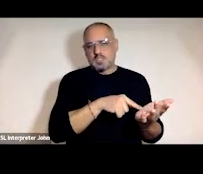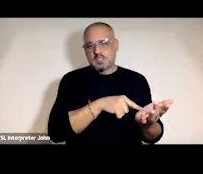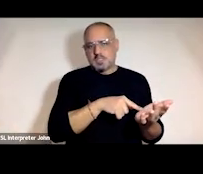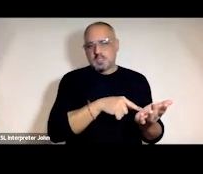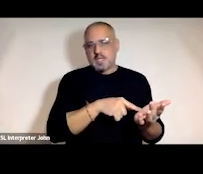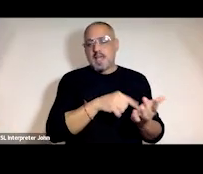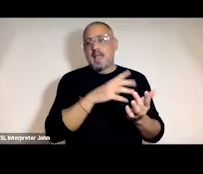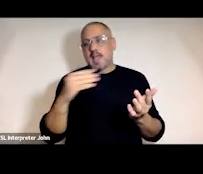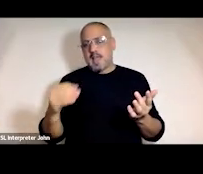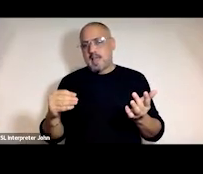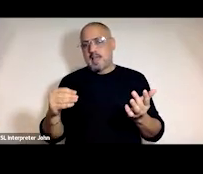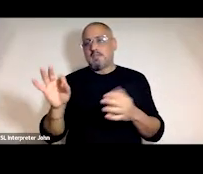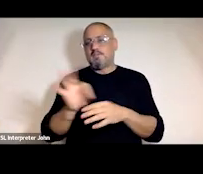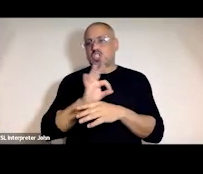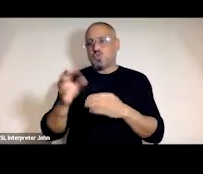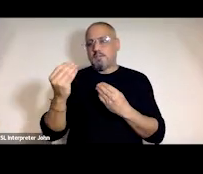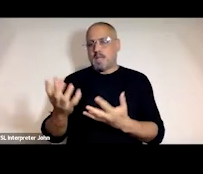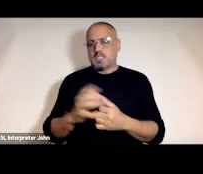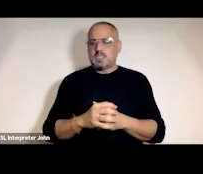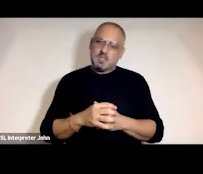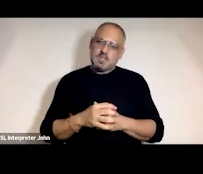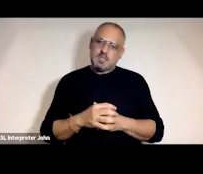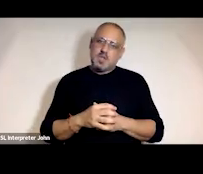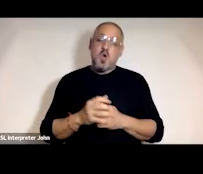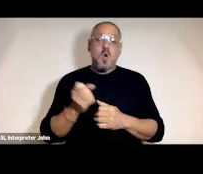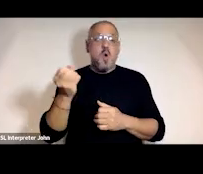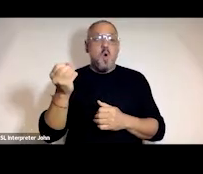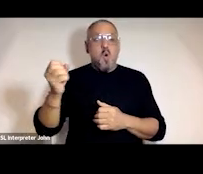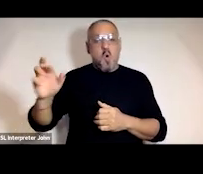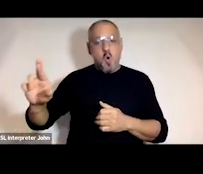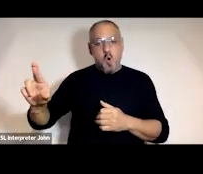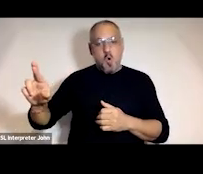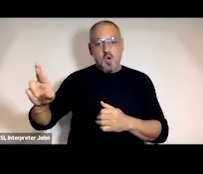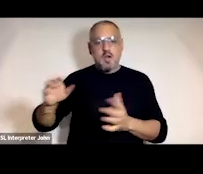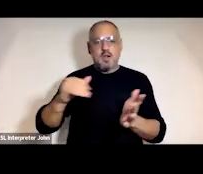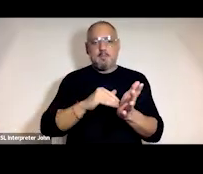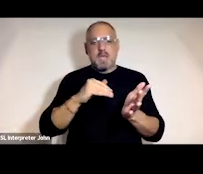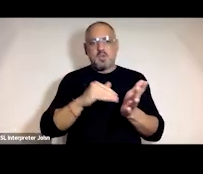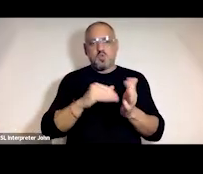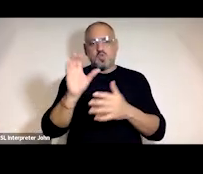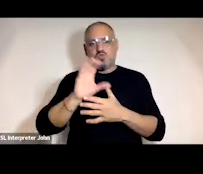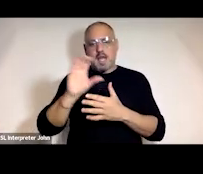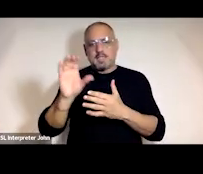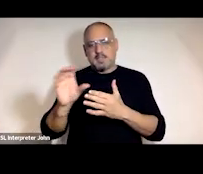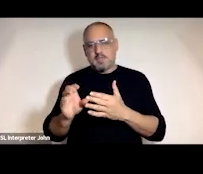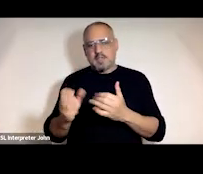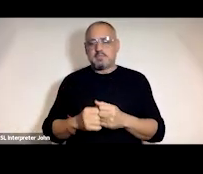and the functional information or medical criteria and basic longevity.